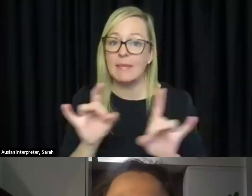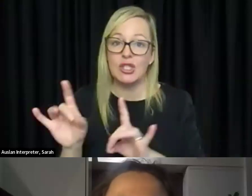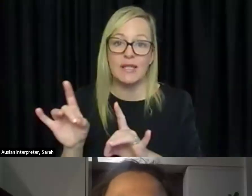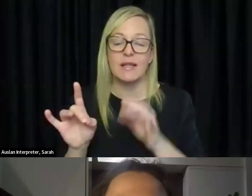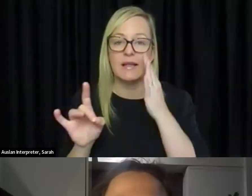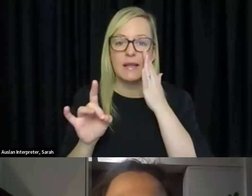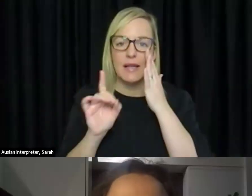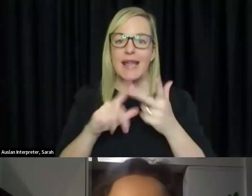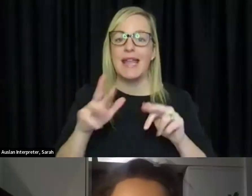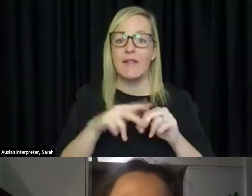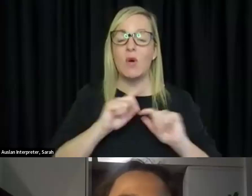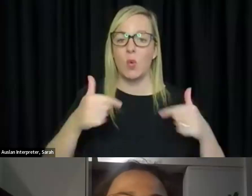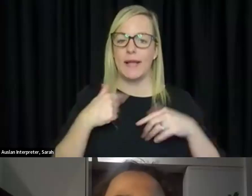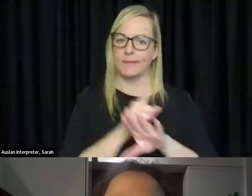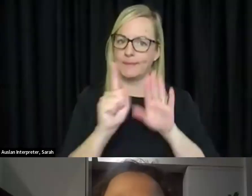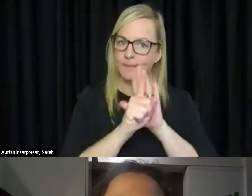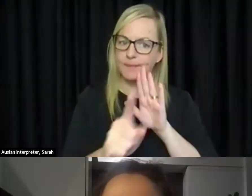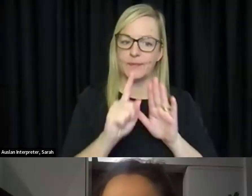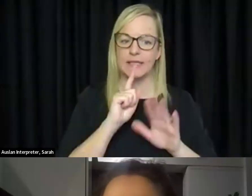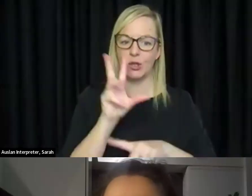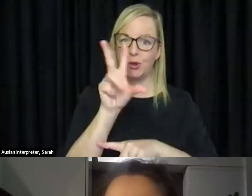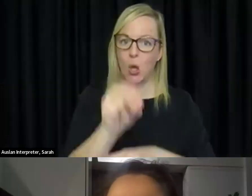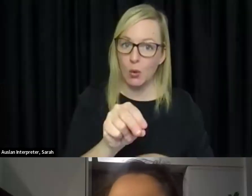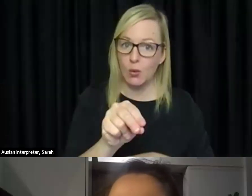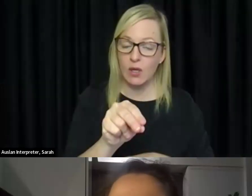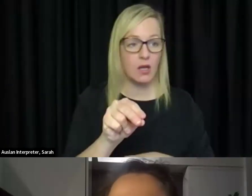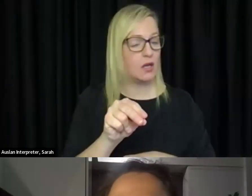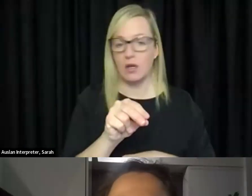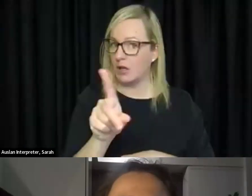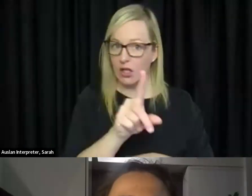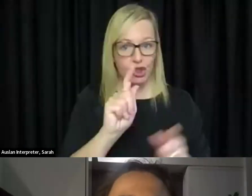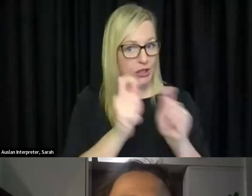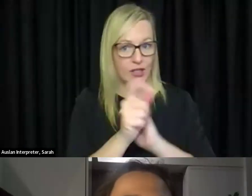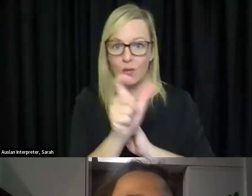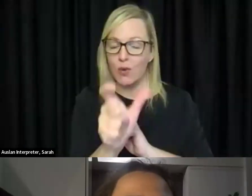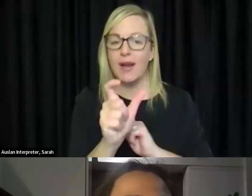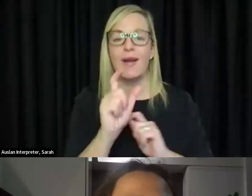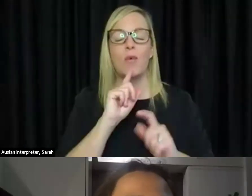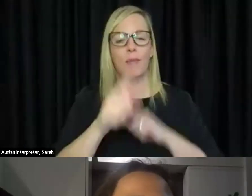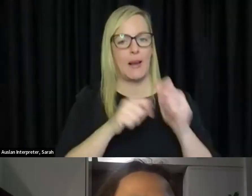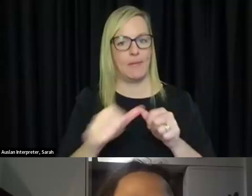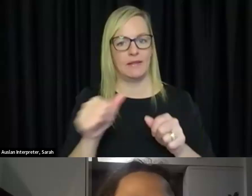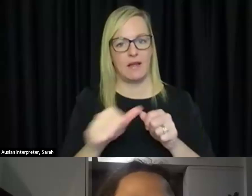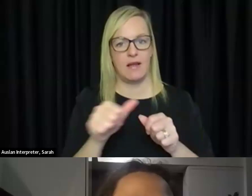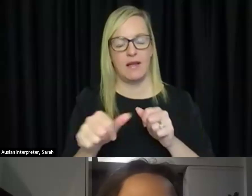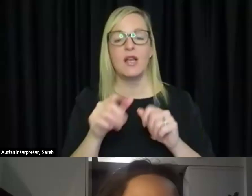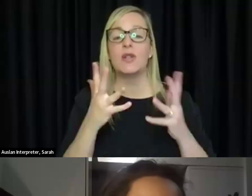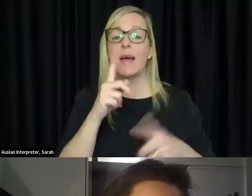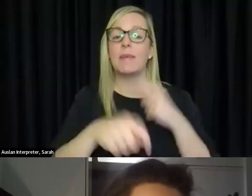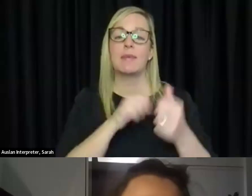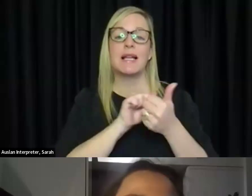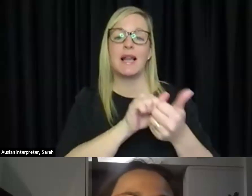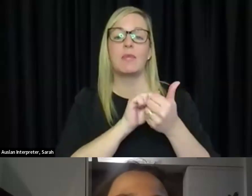up the world will be better for it. So that's the collaboration between writers and publishers.